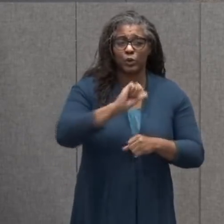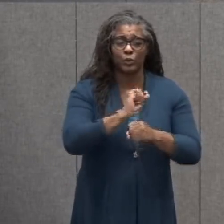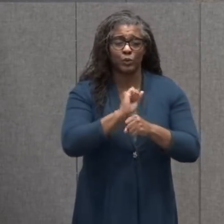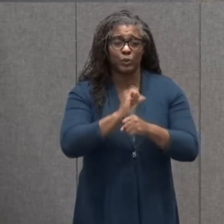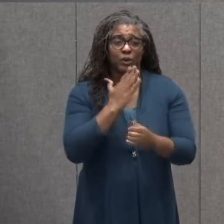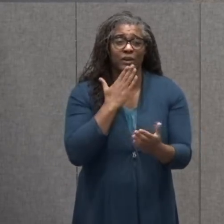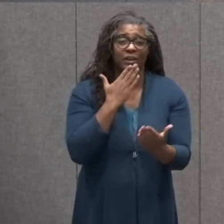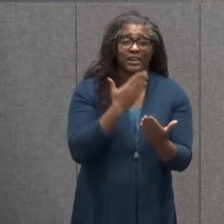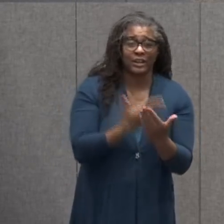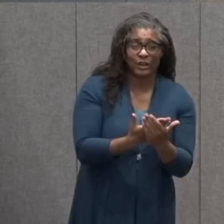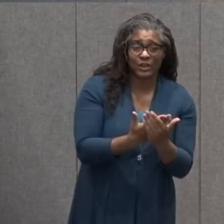And we'll see you later.